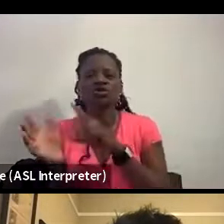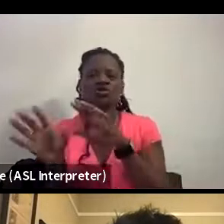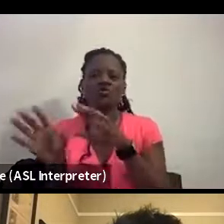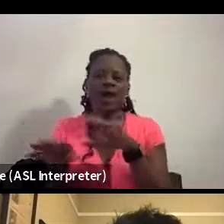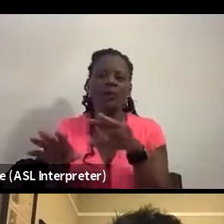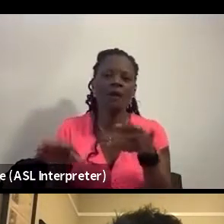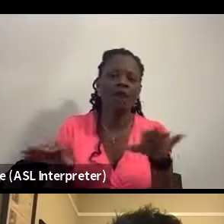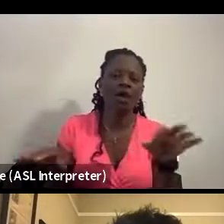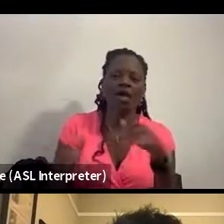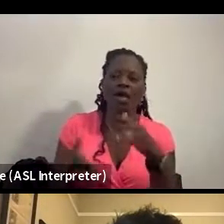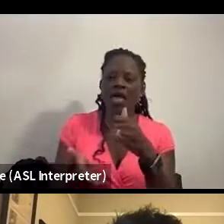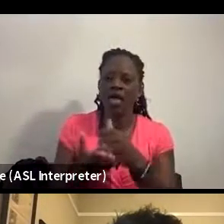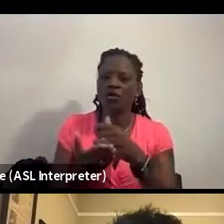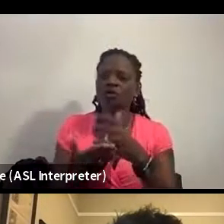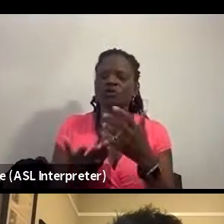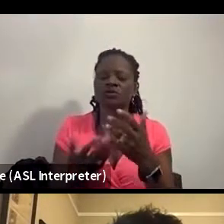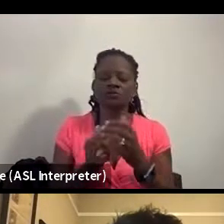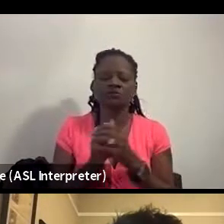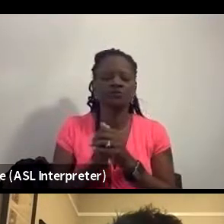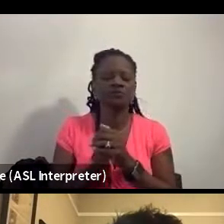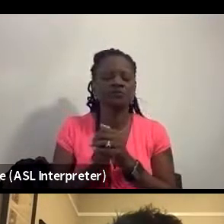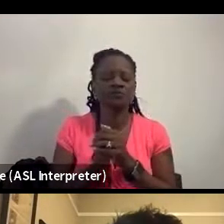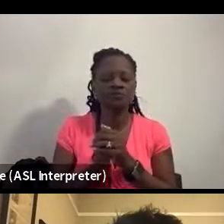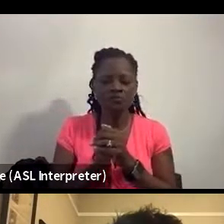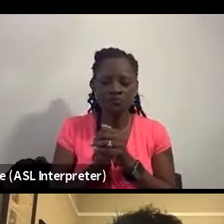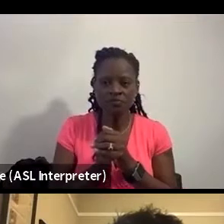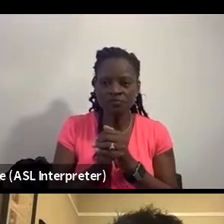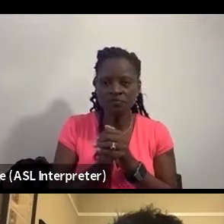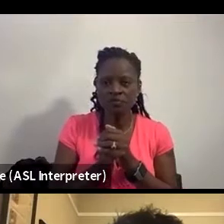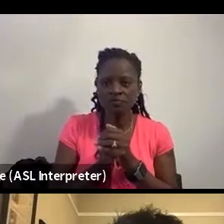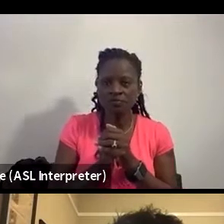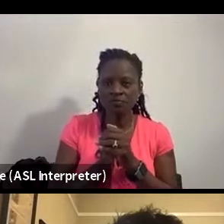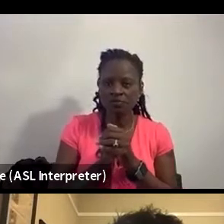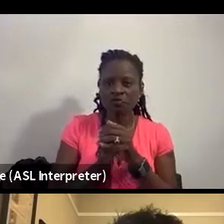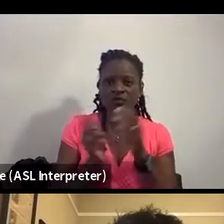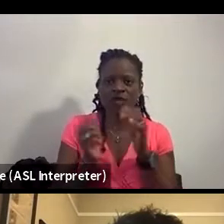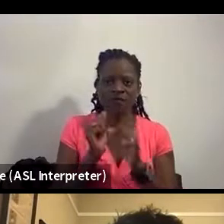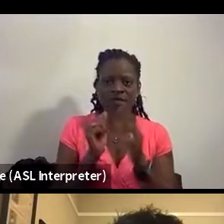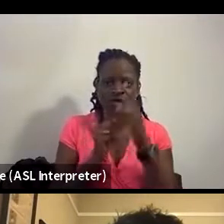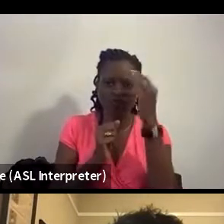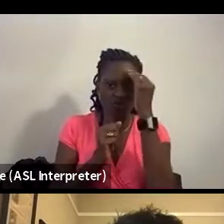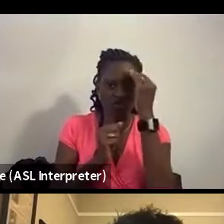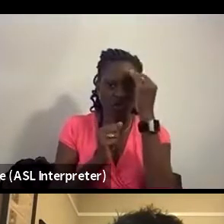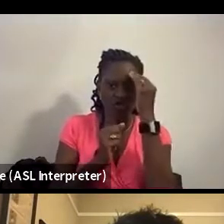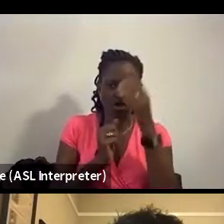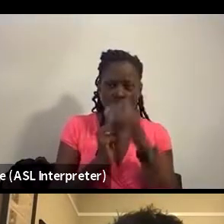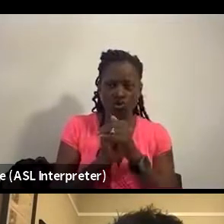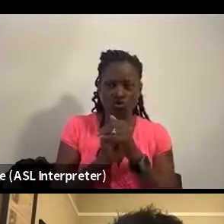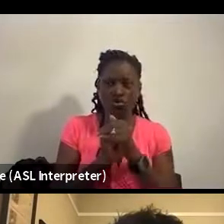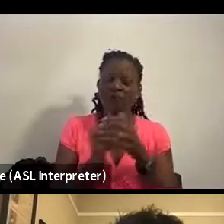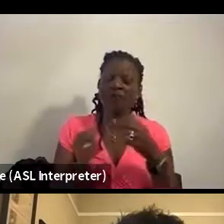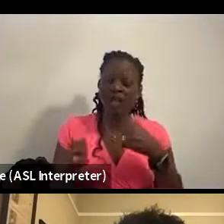just I'm pretty sure all of us here knows some peace. I did lose a family member to covid.